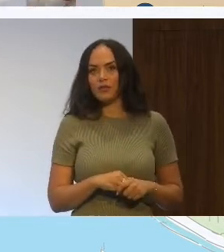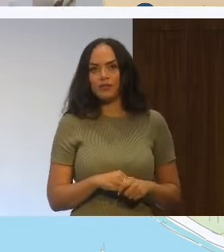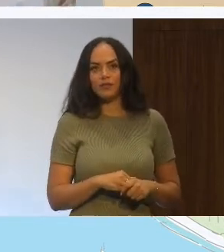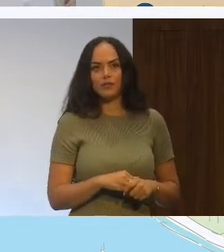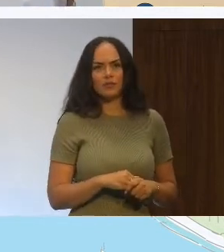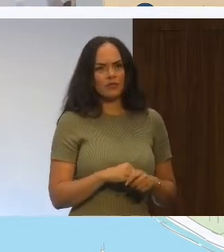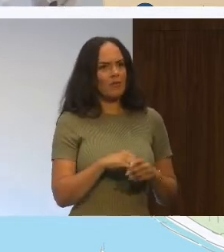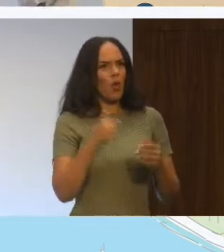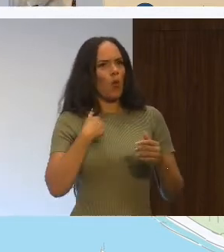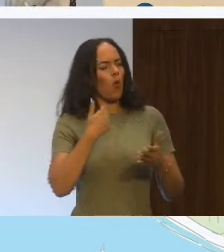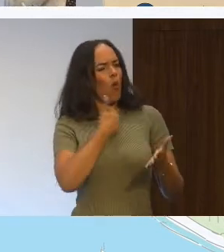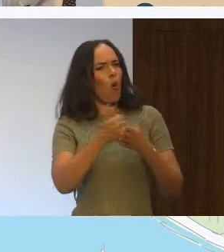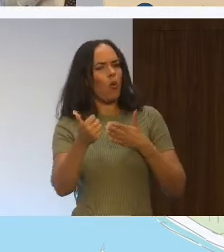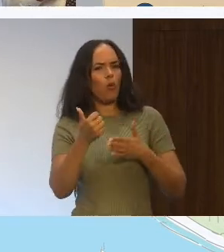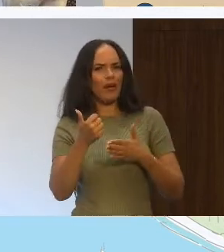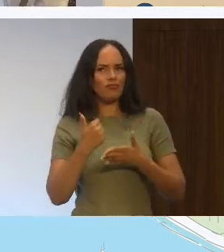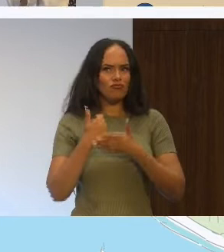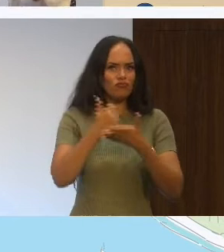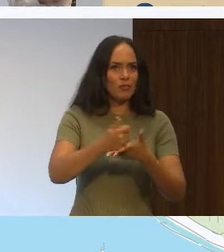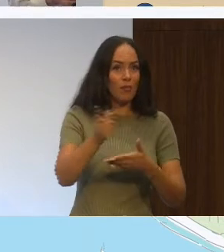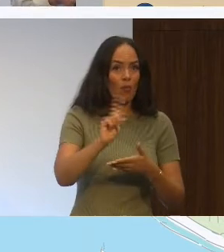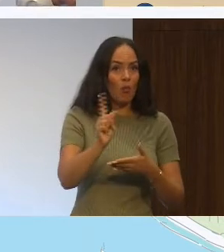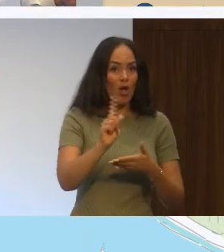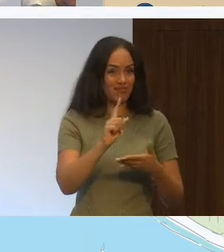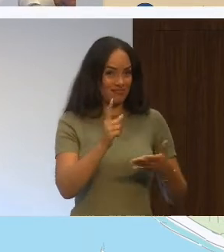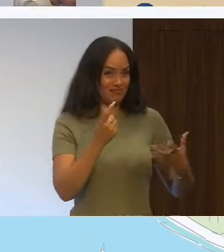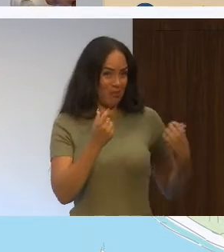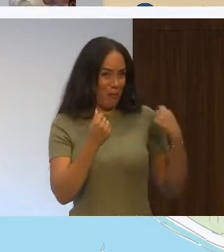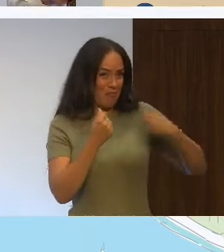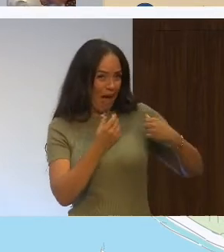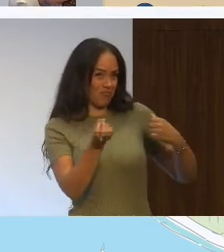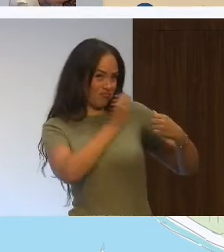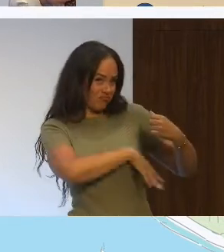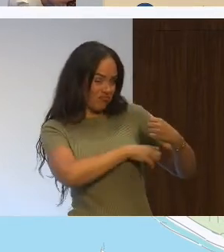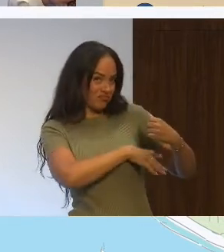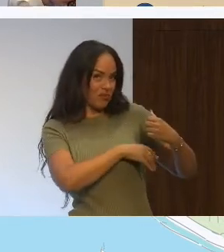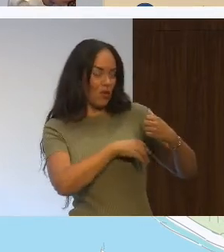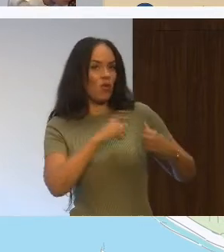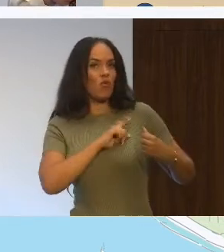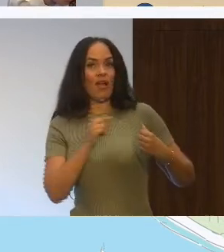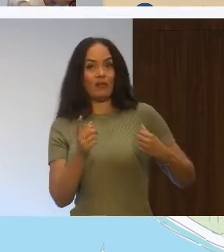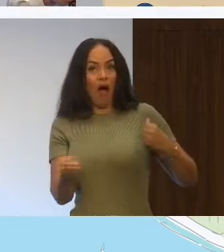because the earlier you get them on board, the more likely you are to be able to terminate that that attack.